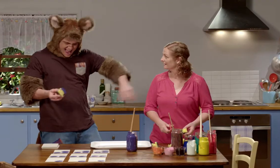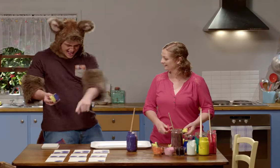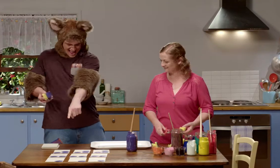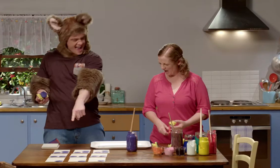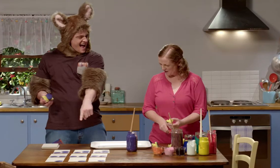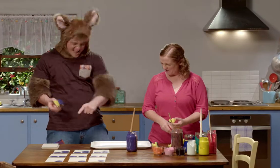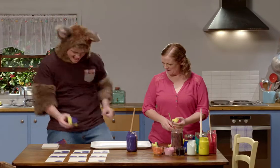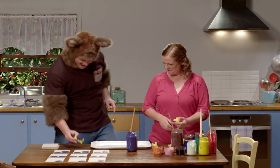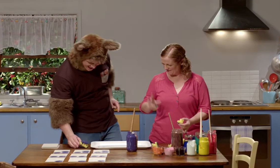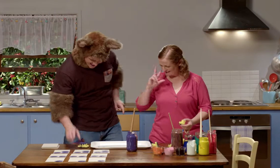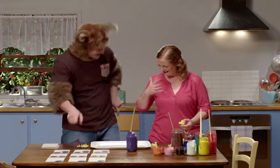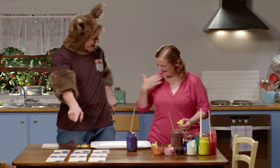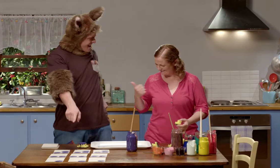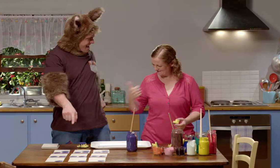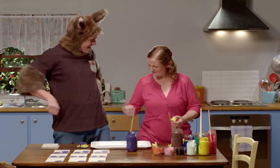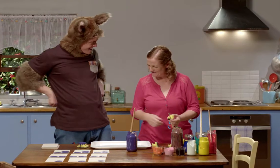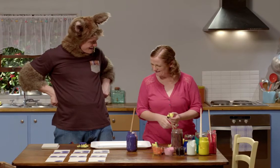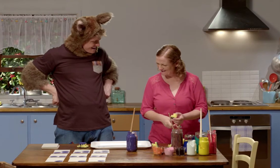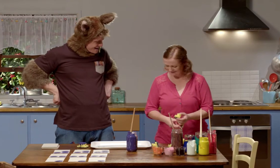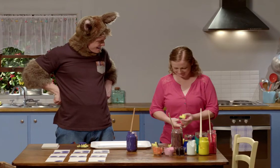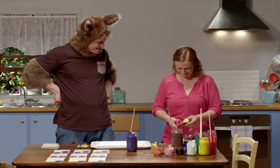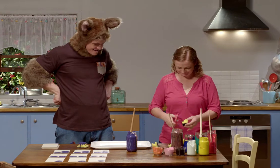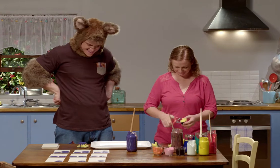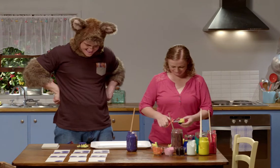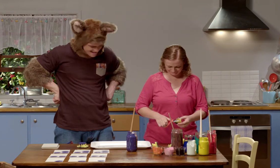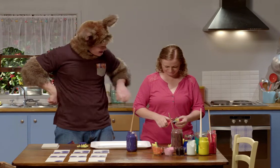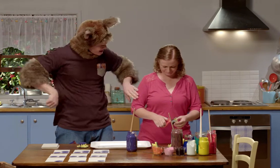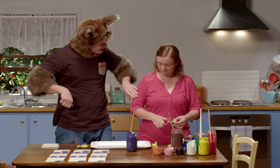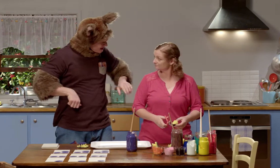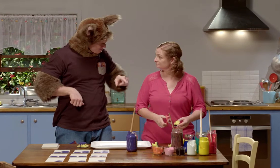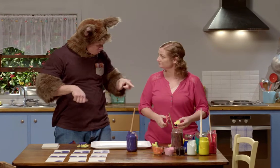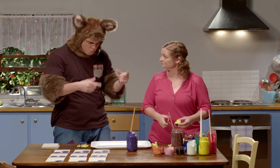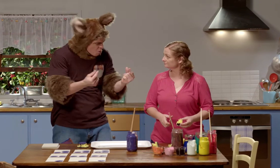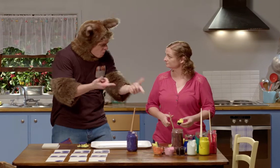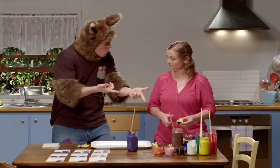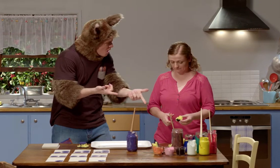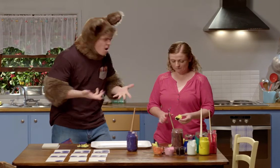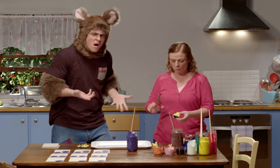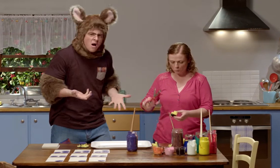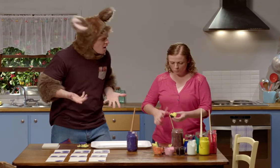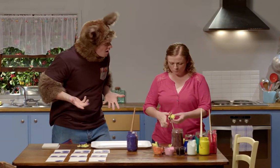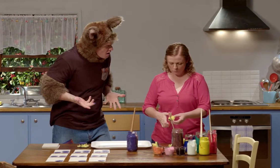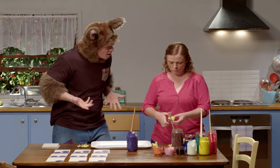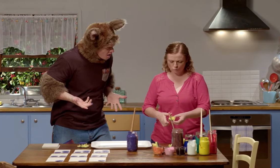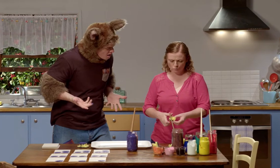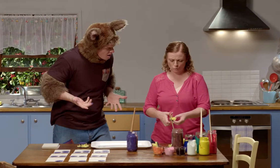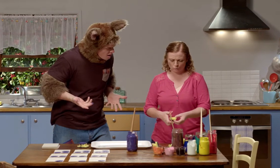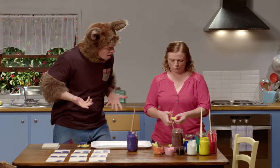Sally look. Oh that looks great Possum. Sally, what have you been doing? Hang on.